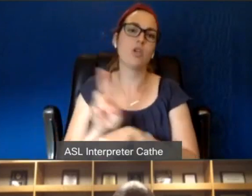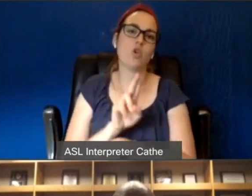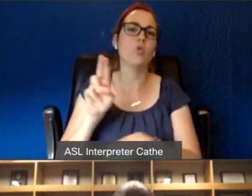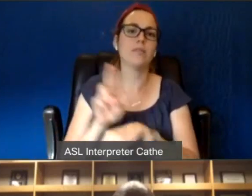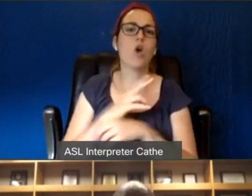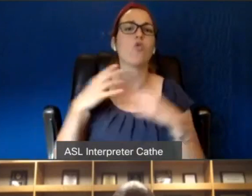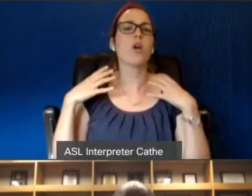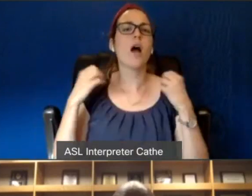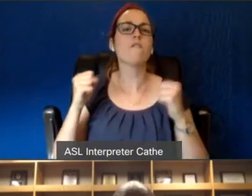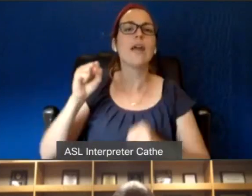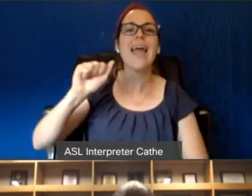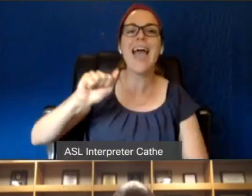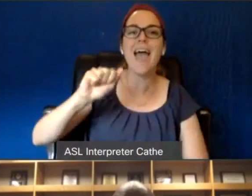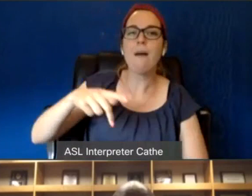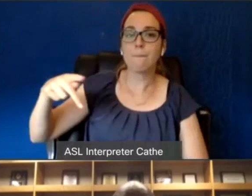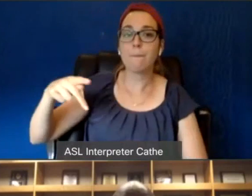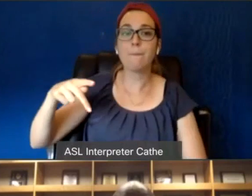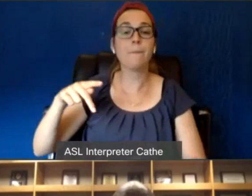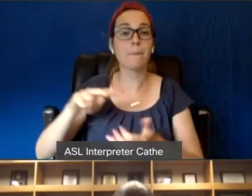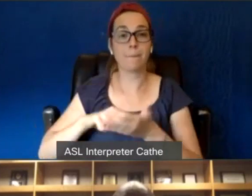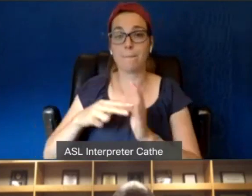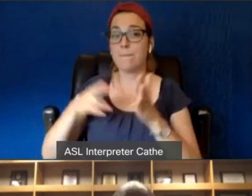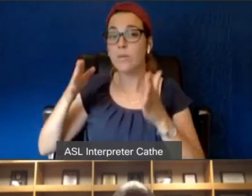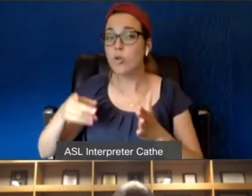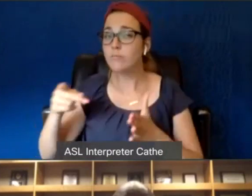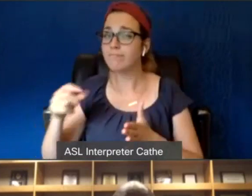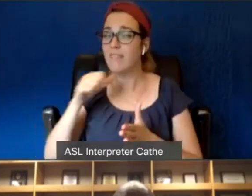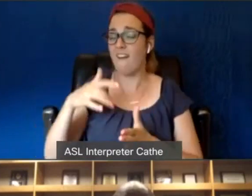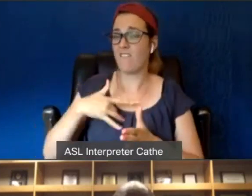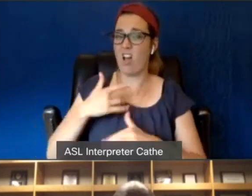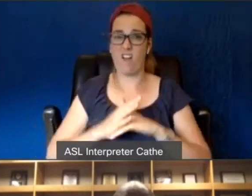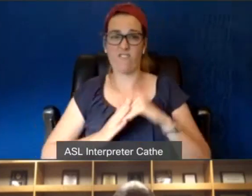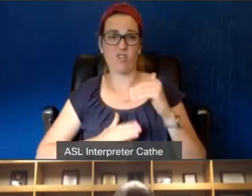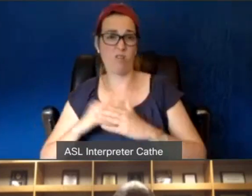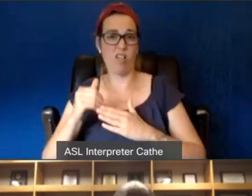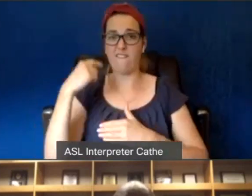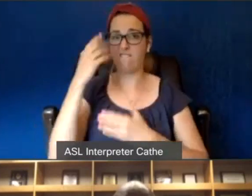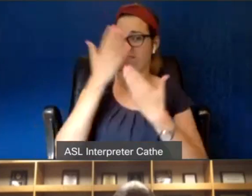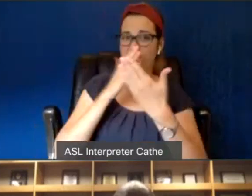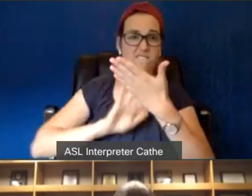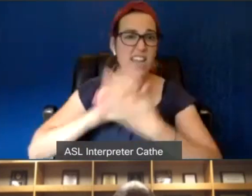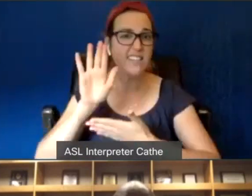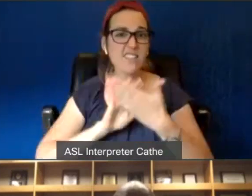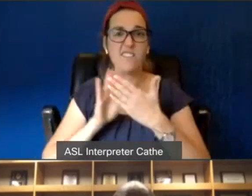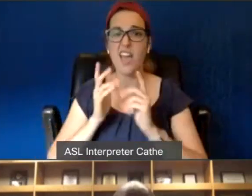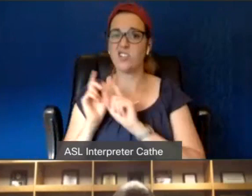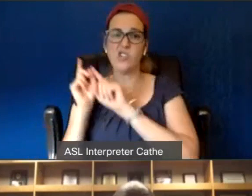comfortable in person admitting their problems and going through their recovery plan and their recovery scales,